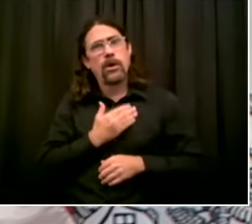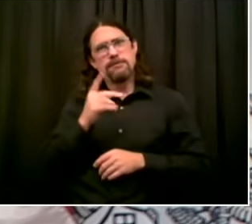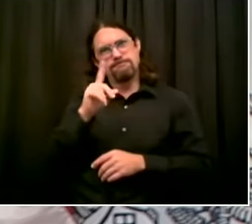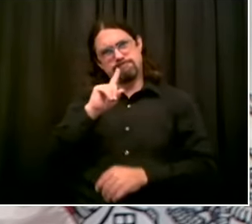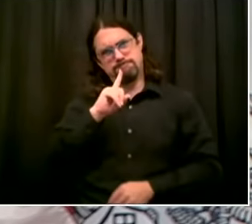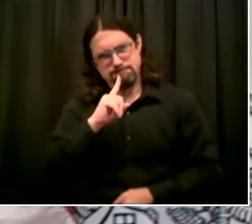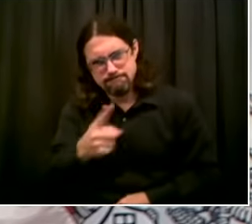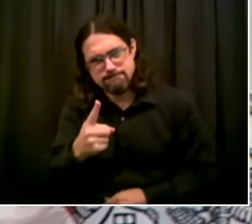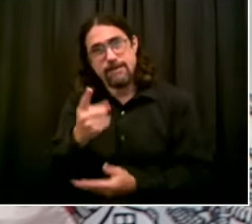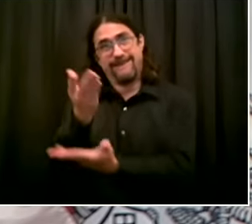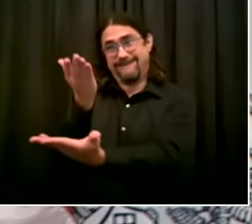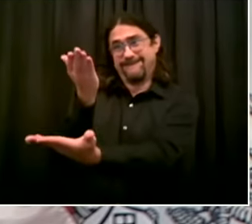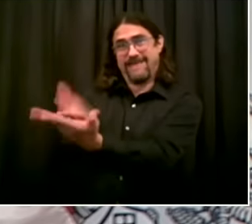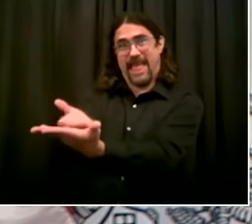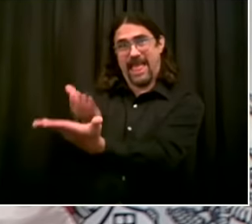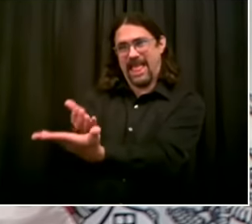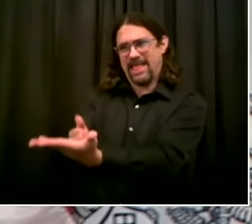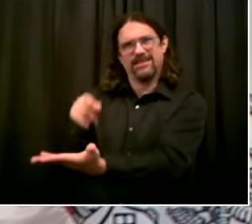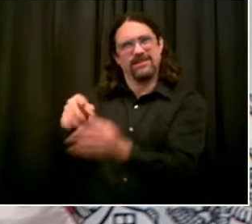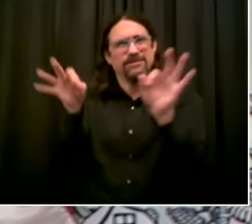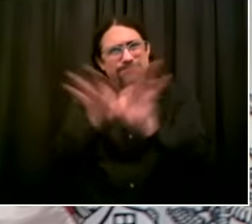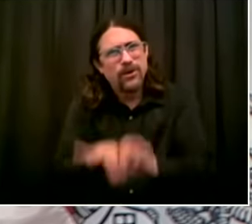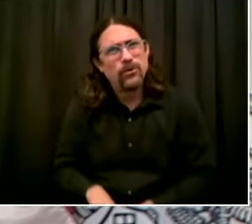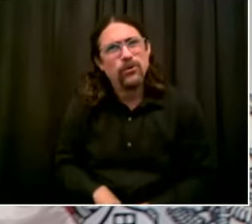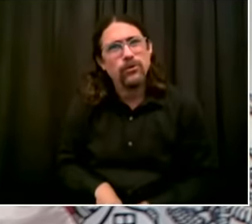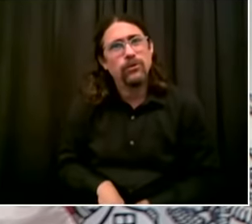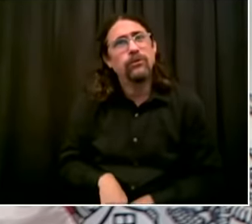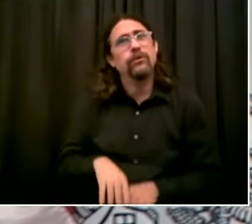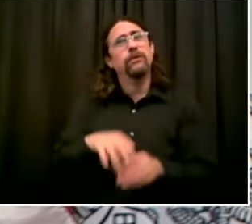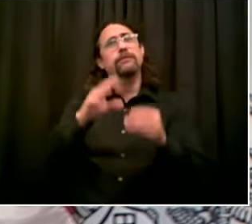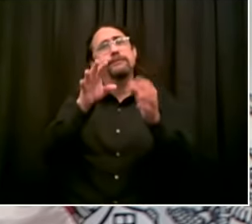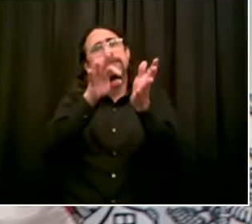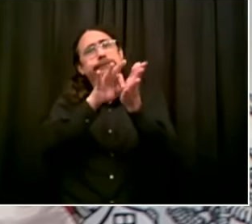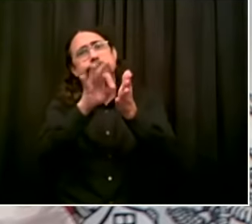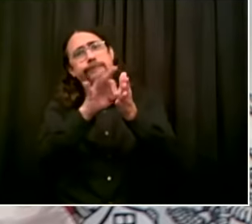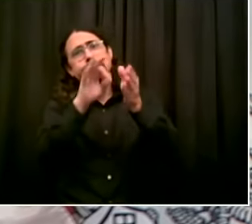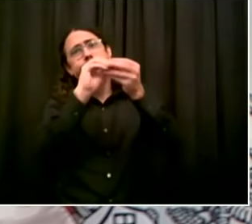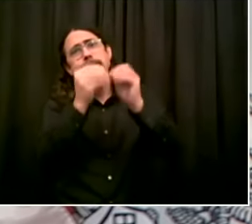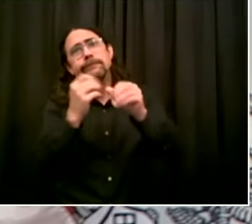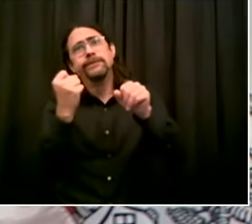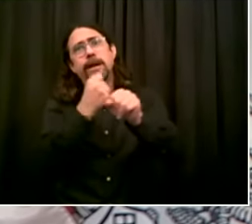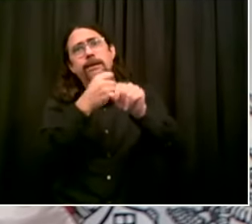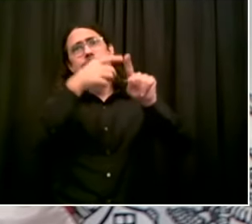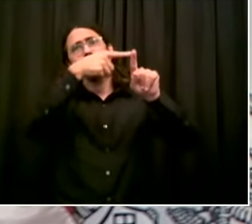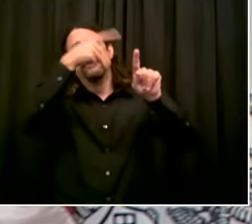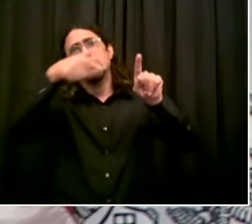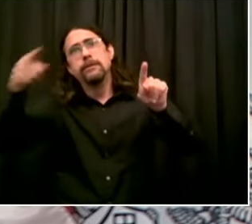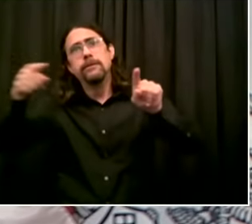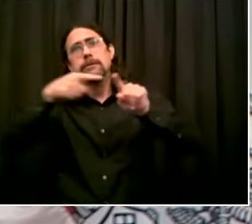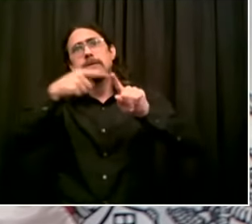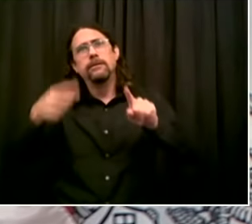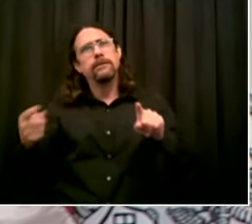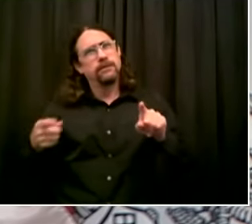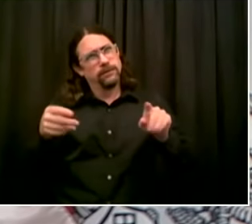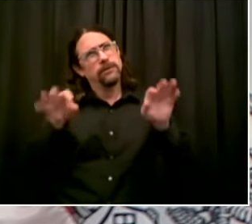FROM VOTING OR CASUE THEM O T BELIEVE DONALD TRUMP'S HYPE. WHAT WE WILL DO TODAY IS DETERMINE F I